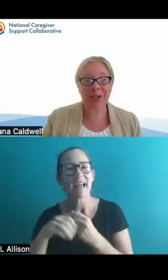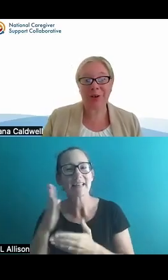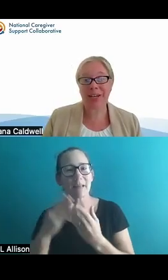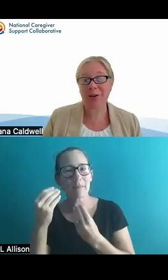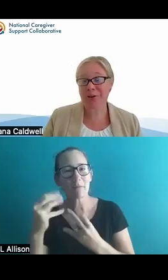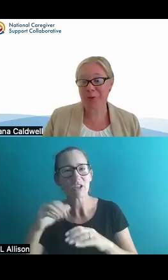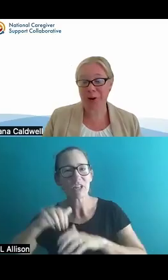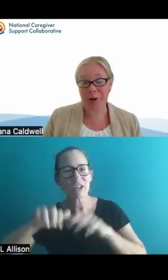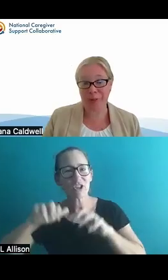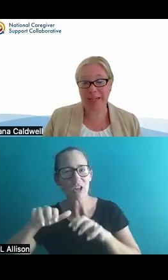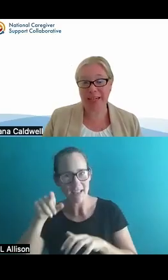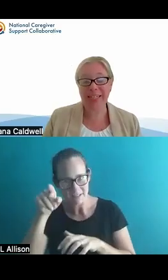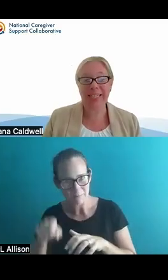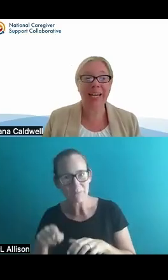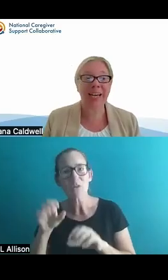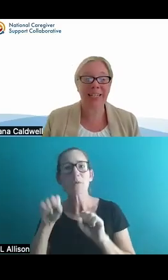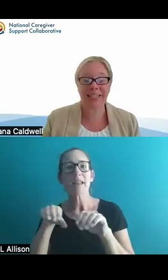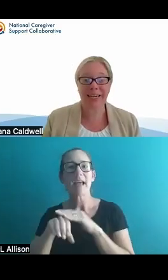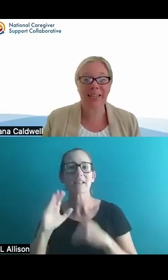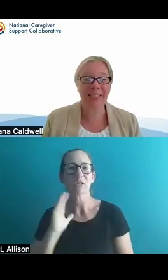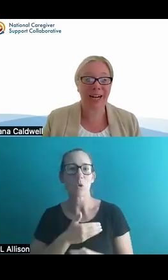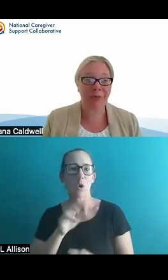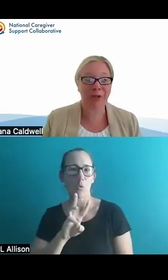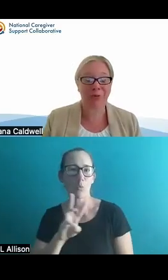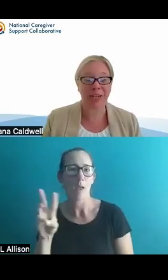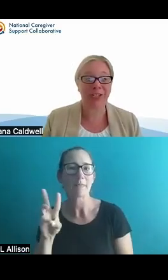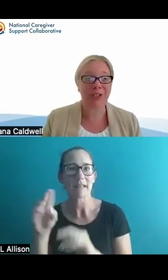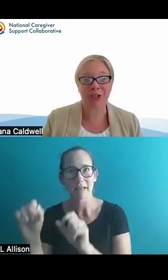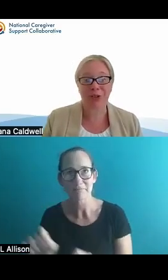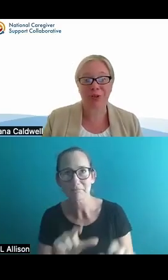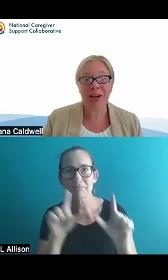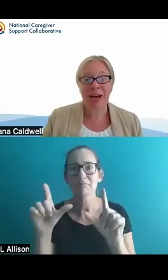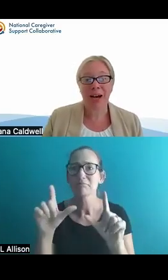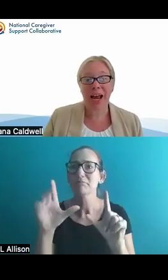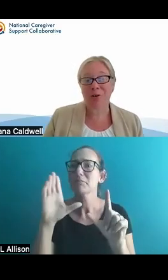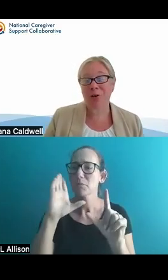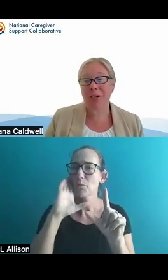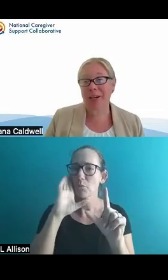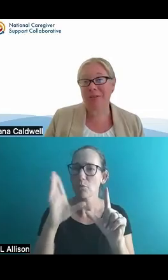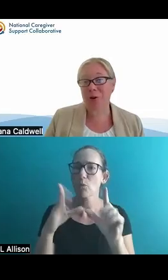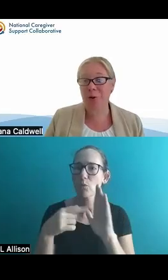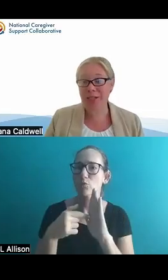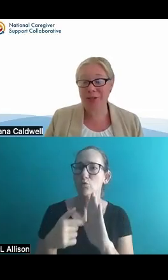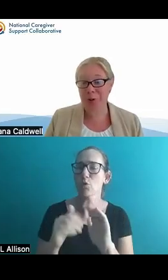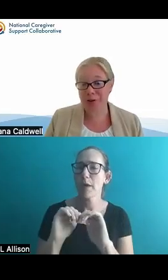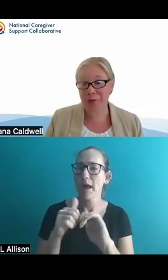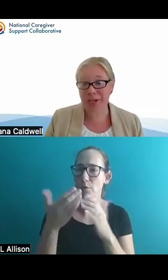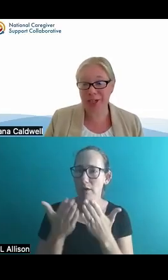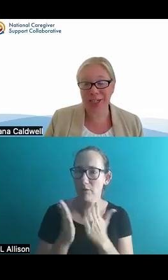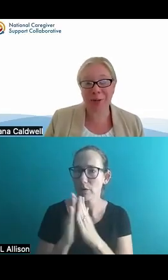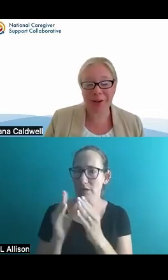You can go to our website and the chat will direct you to how you can request more information about